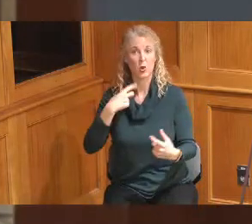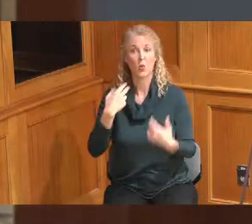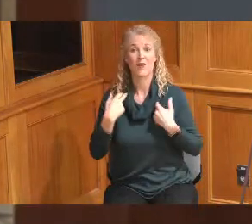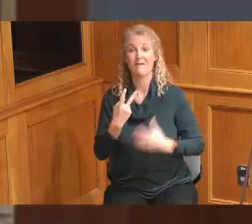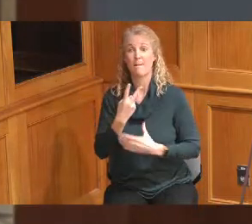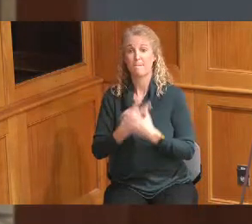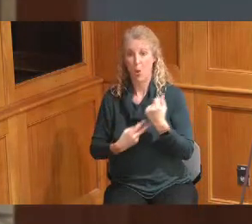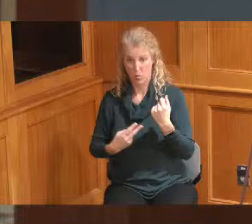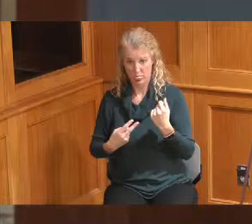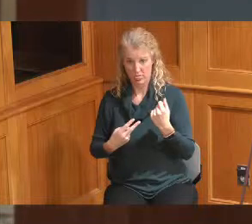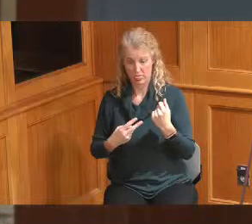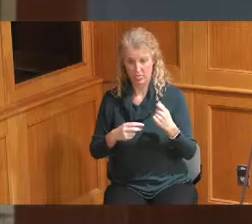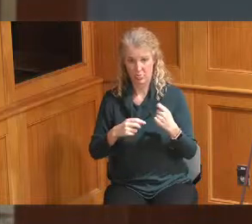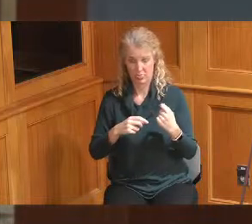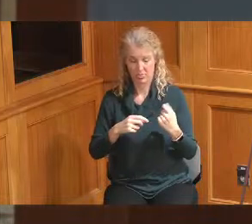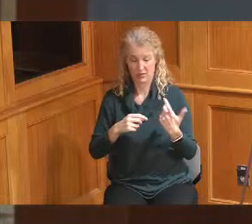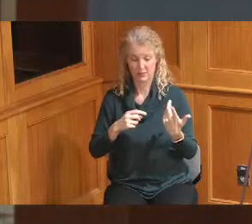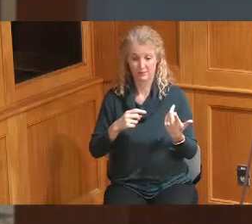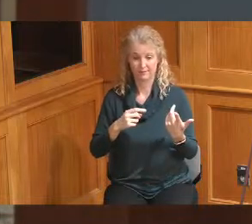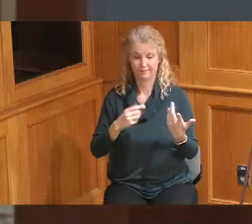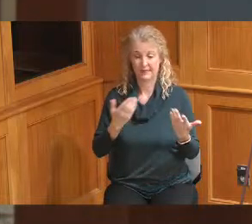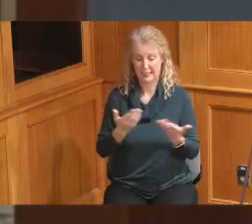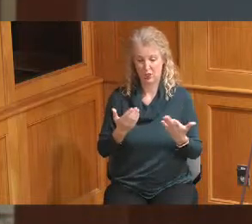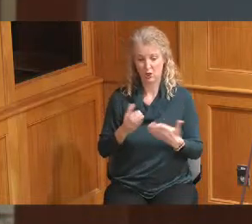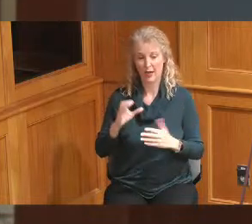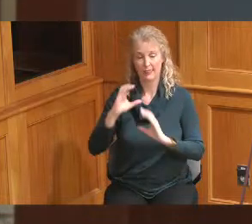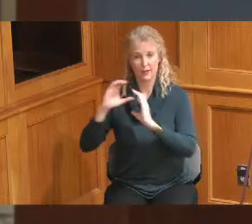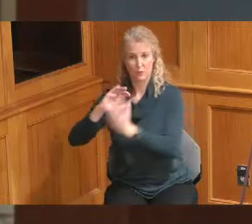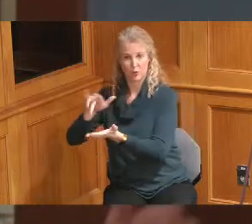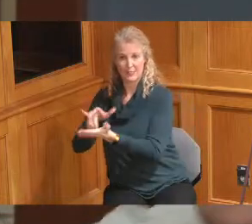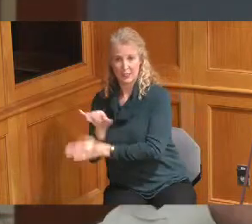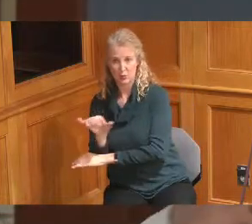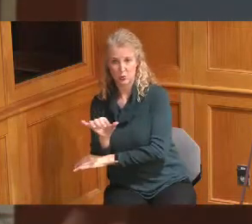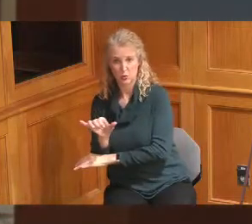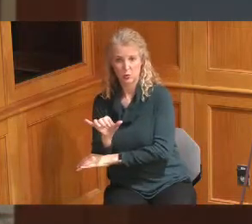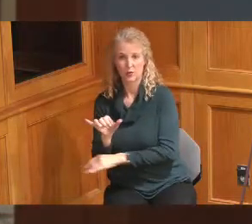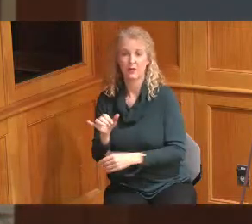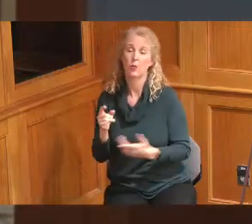be able to do that with us in the Comm Center and and we actually have an activation unit at